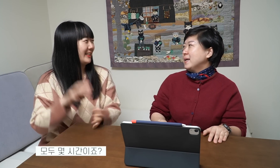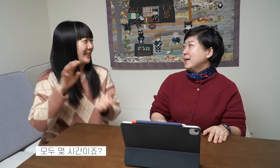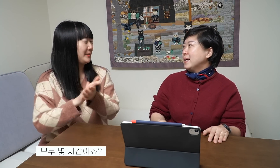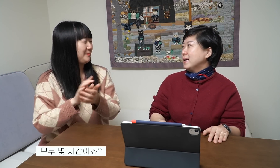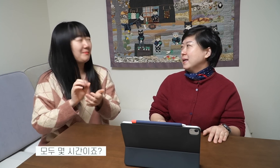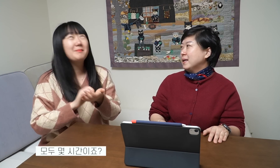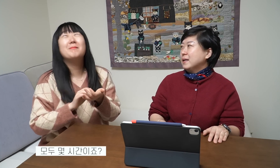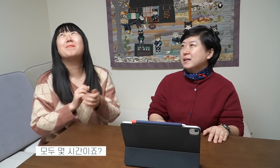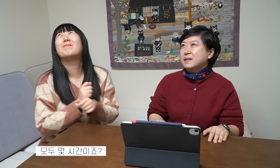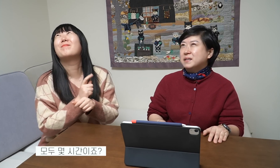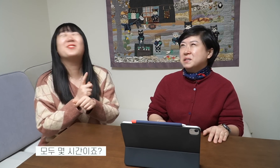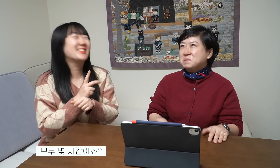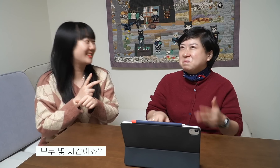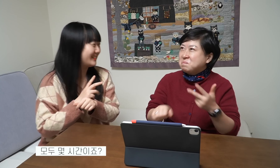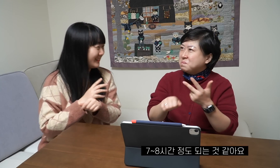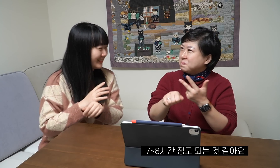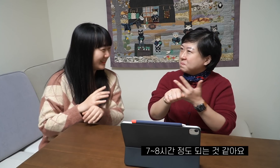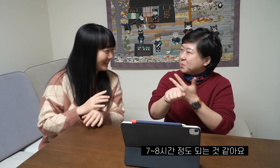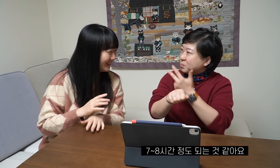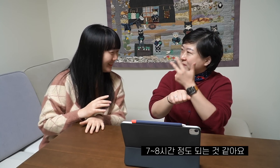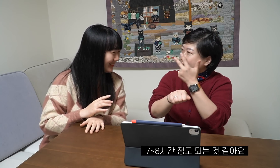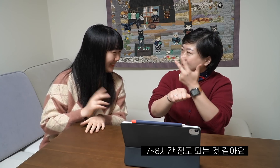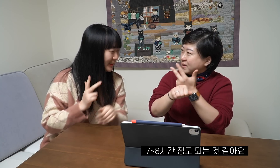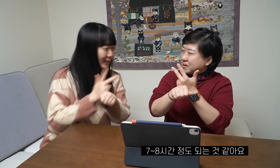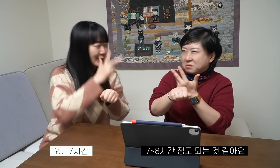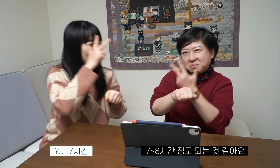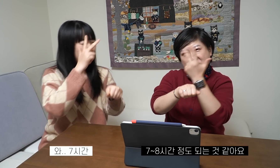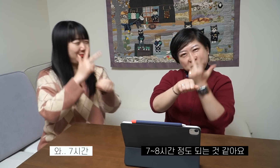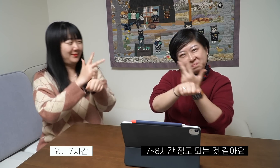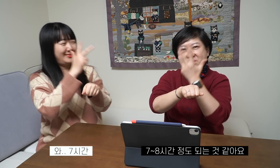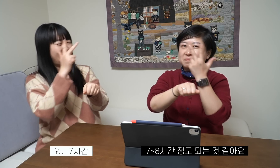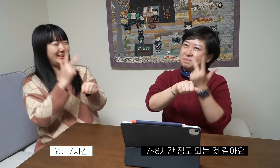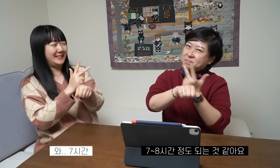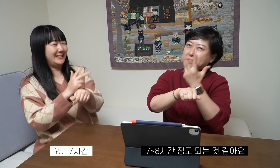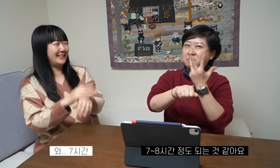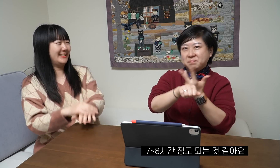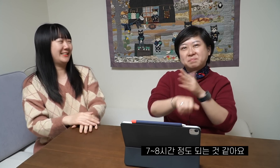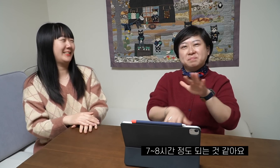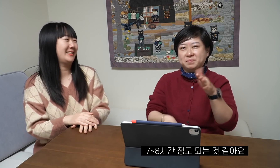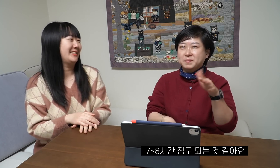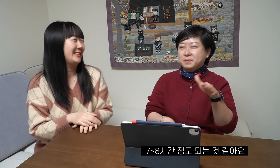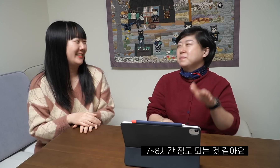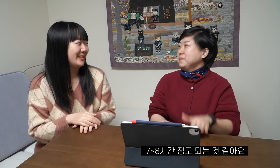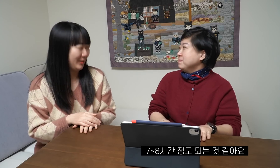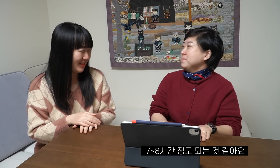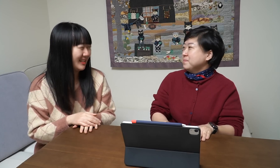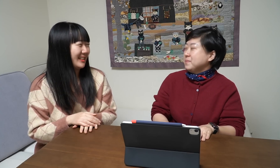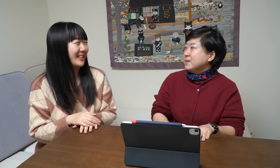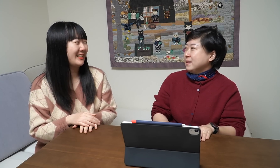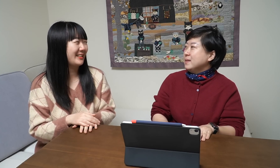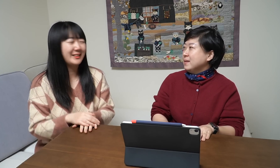What time is it all? I think it will be around 7-8 hours. Wow.. 7 hours.